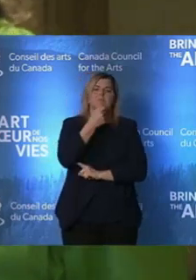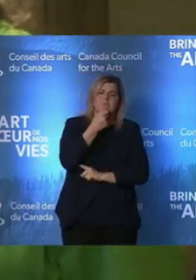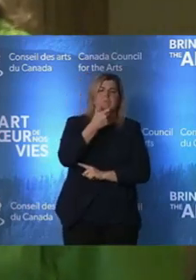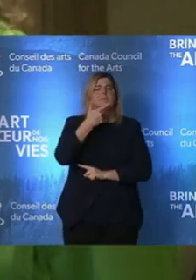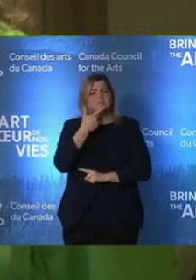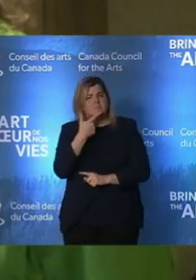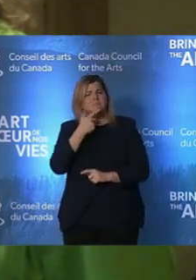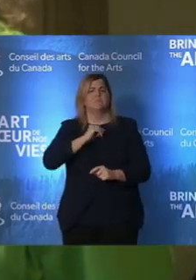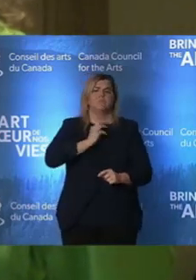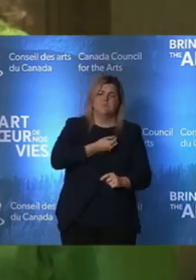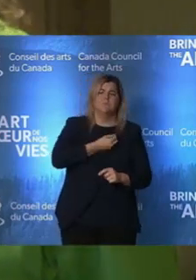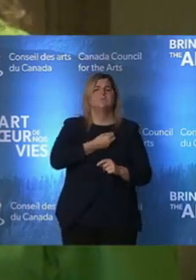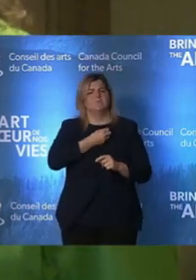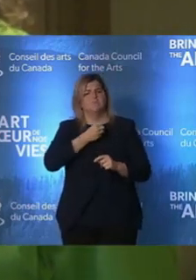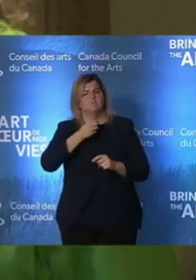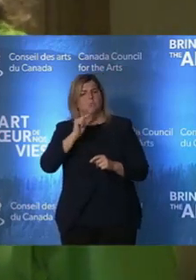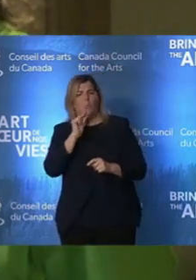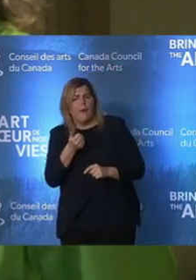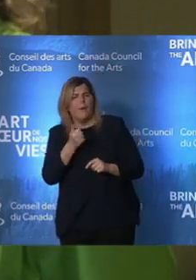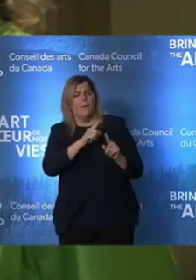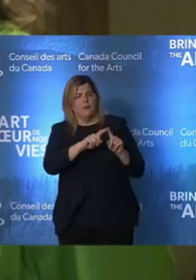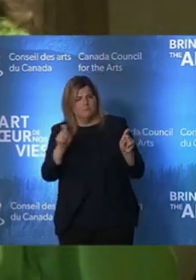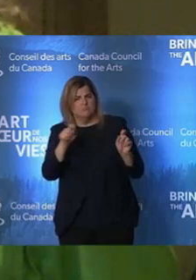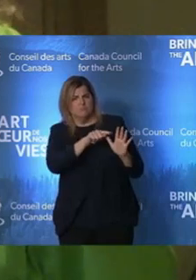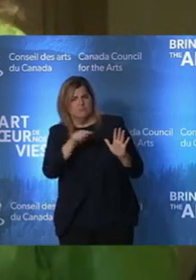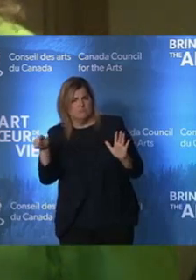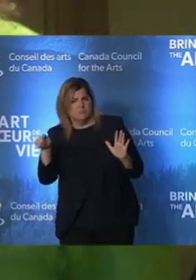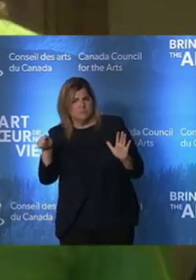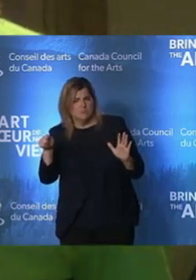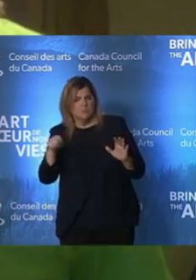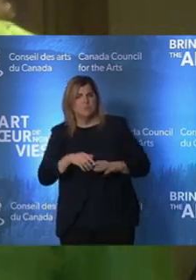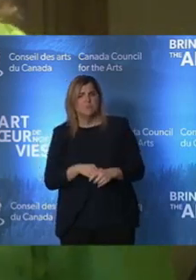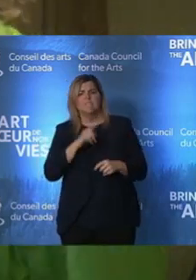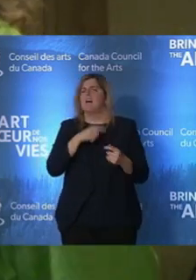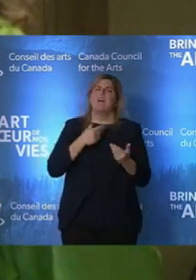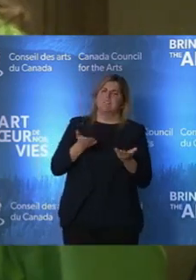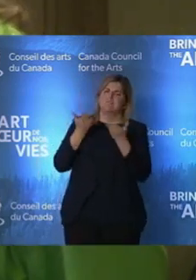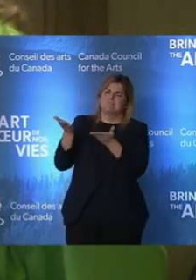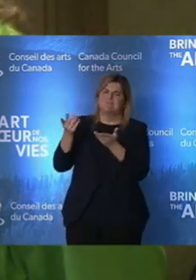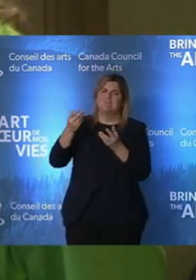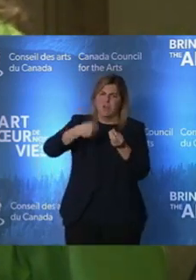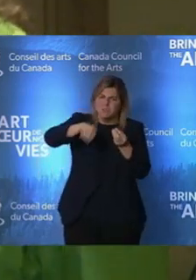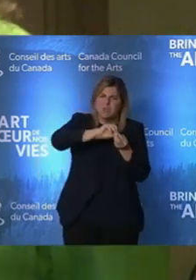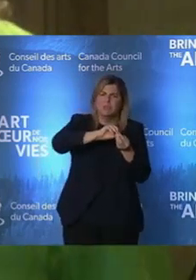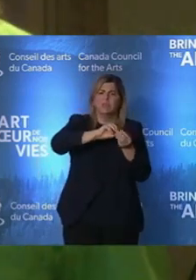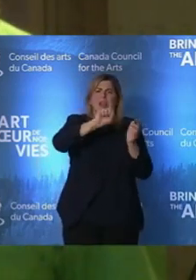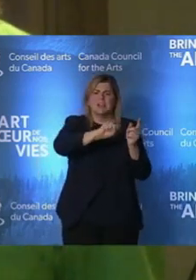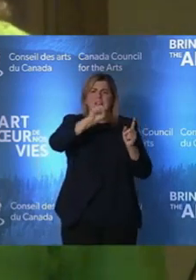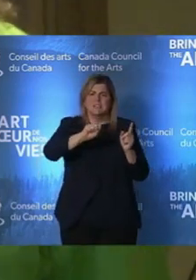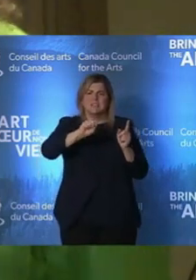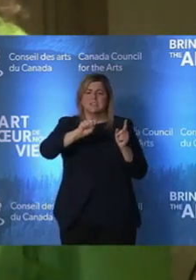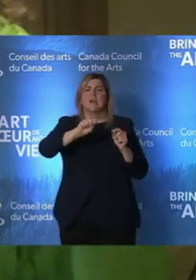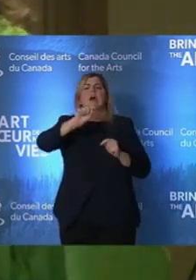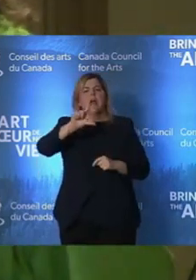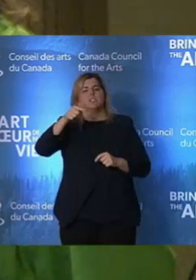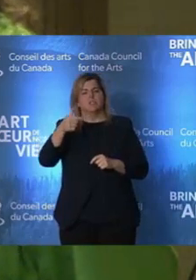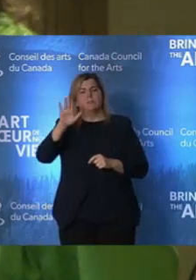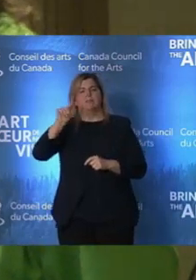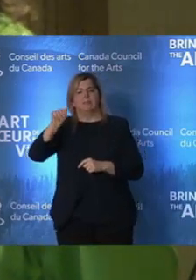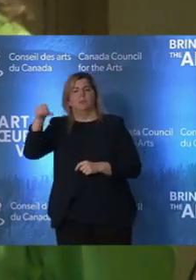“2S” in front of that, ie, “2SLGBTQ” in respect to the two spirited, this is our ancestors